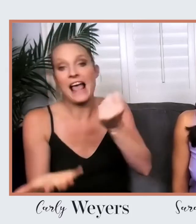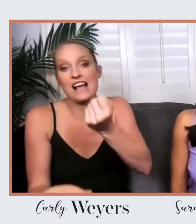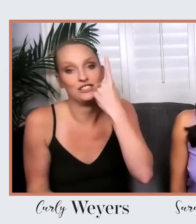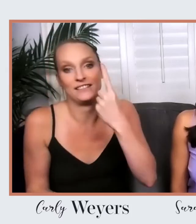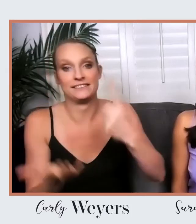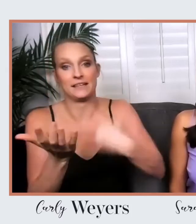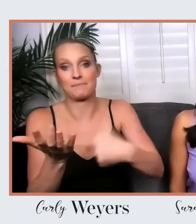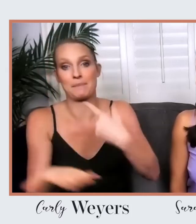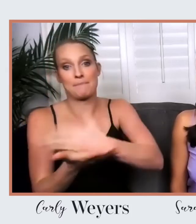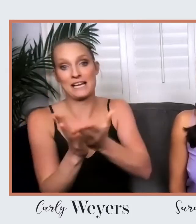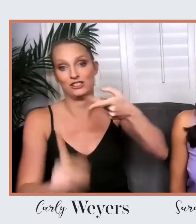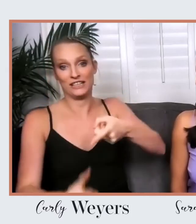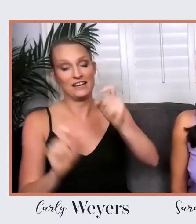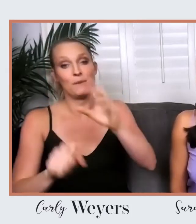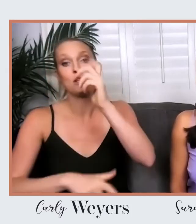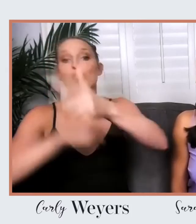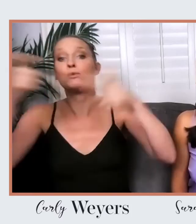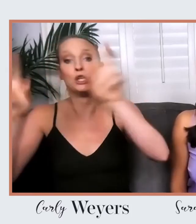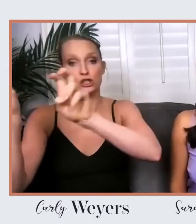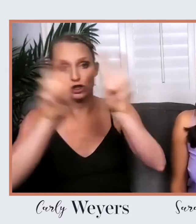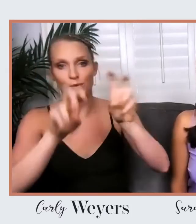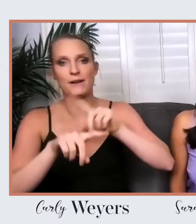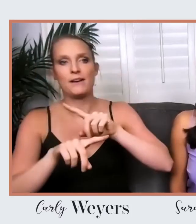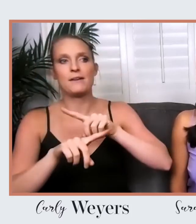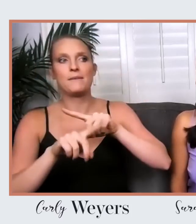And again I understand sometimes the budget can be a big issue,